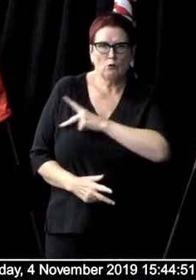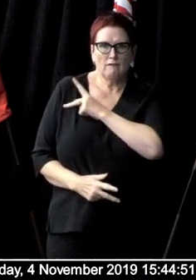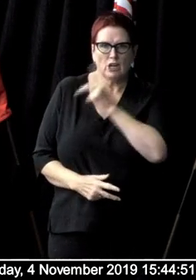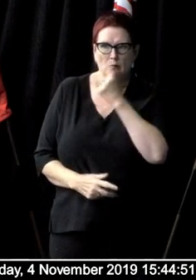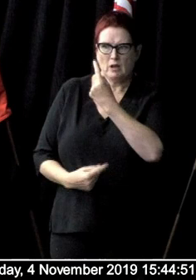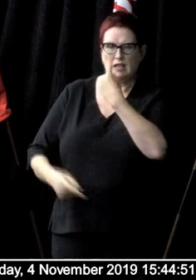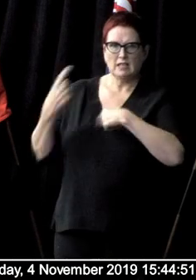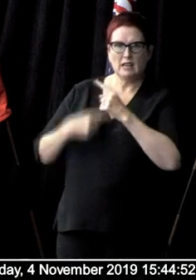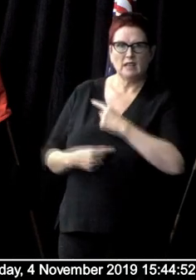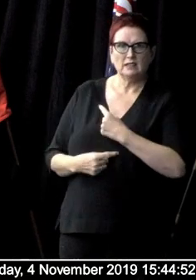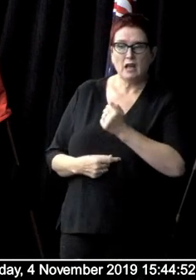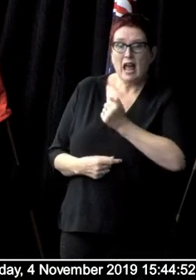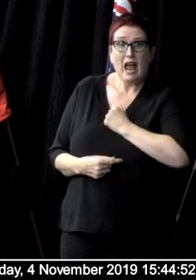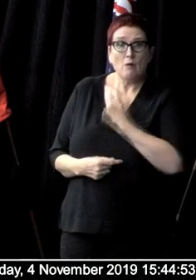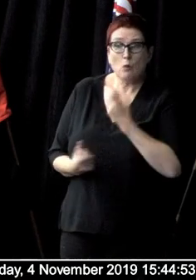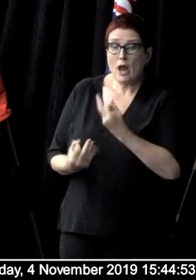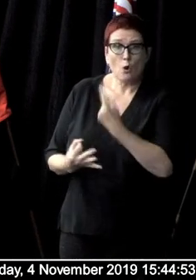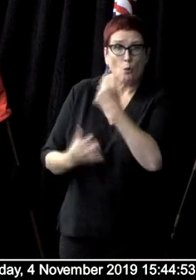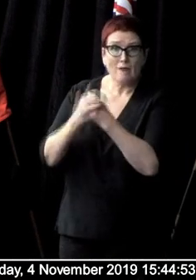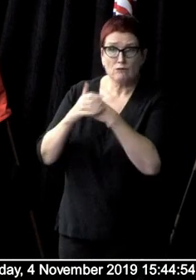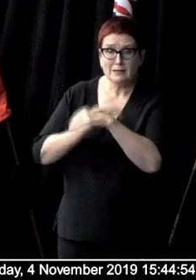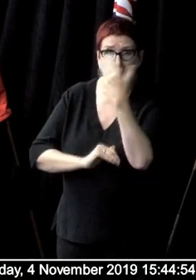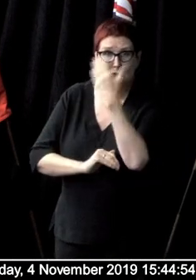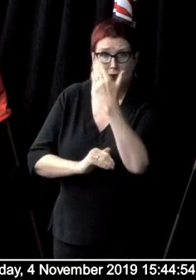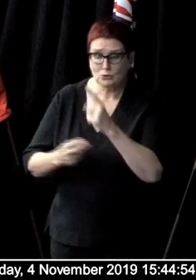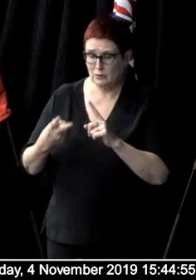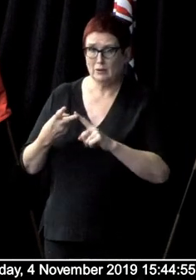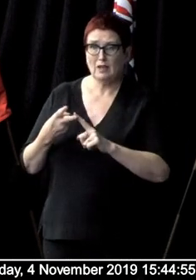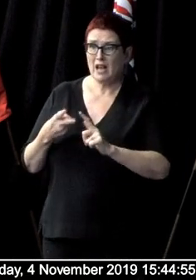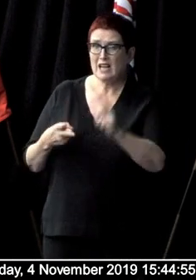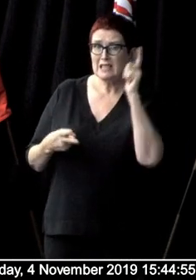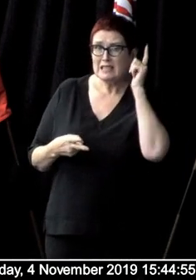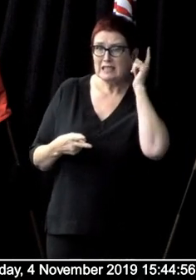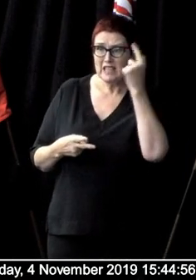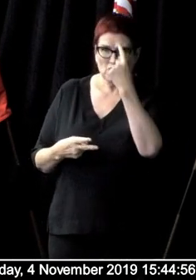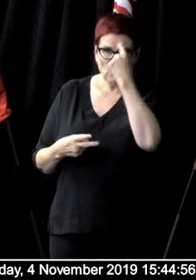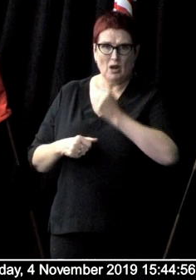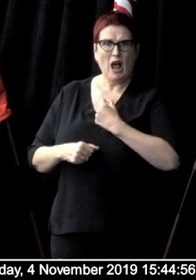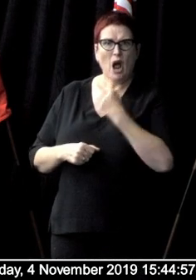single friend at the school, that the teachers felt he was just being babysat,